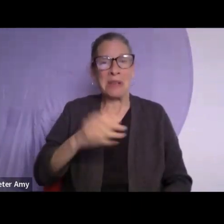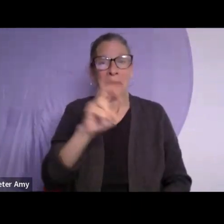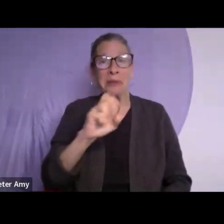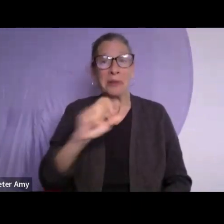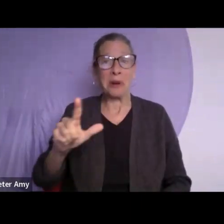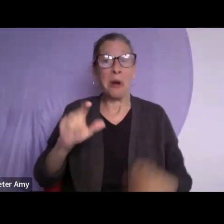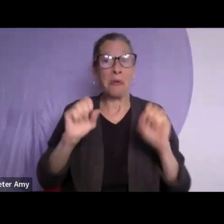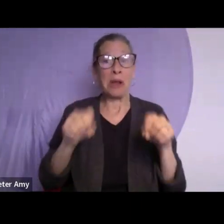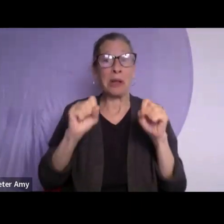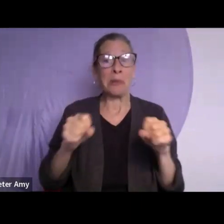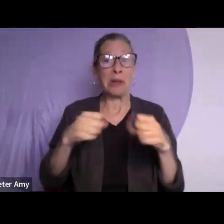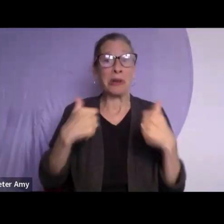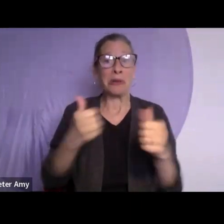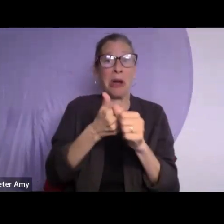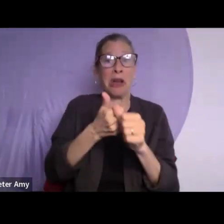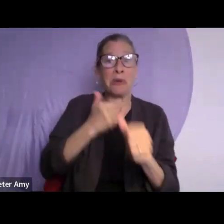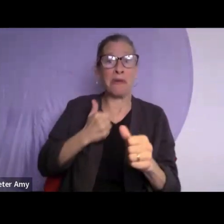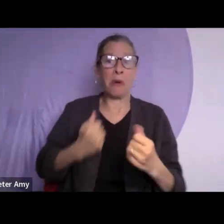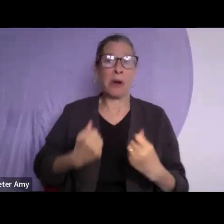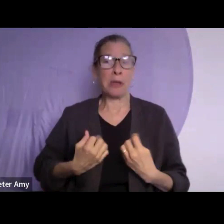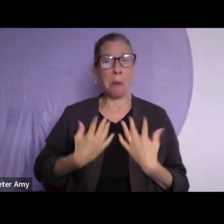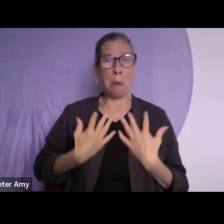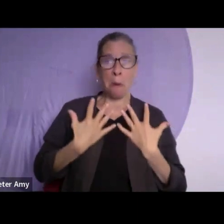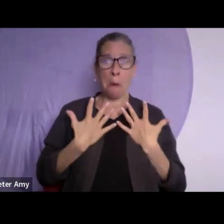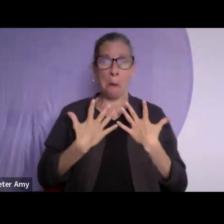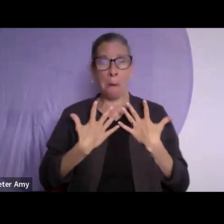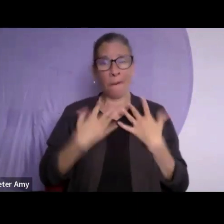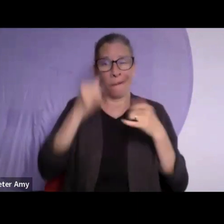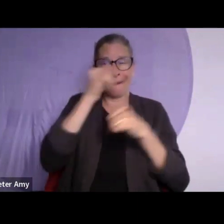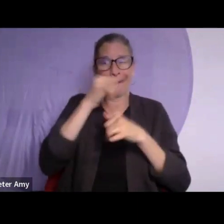to as inspiration porn. And know that disability is often used